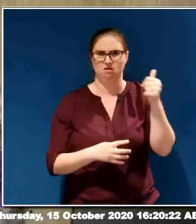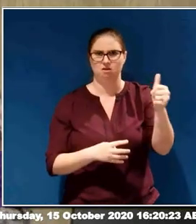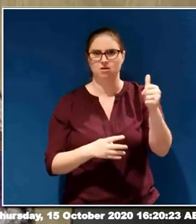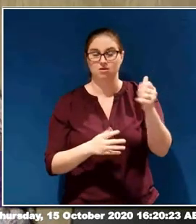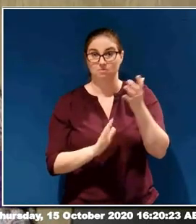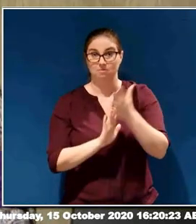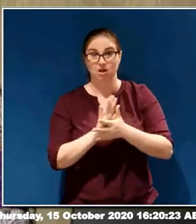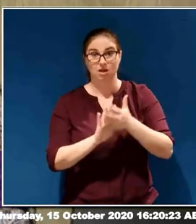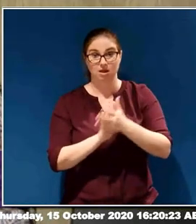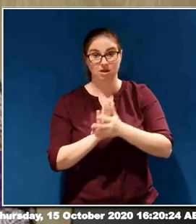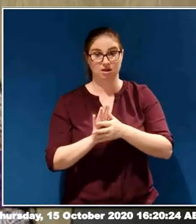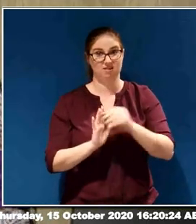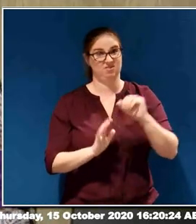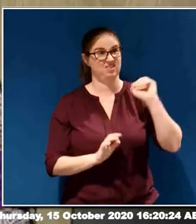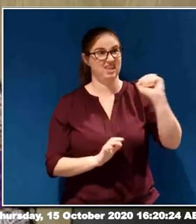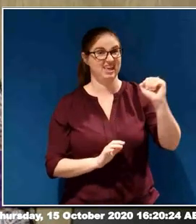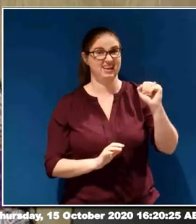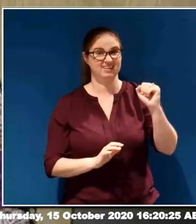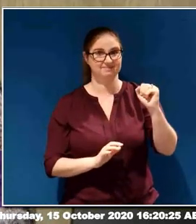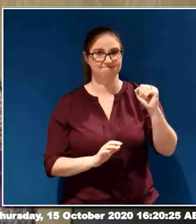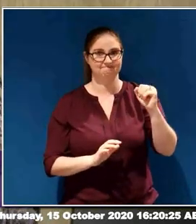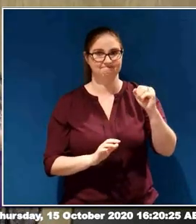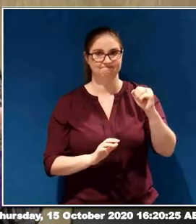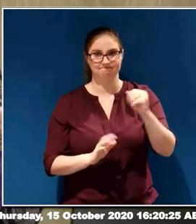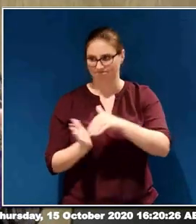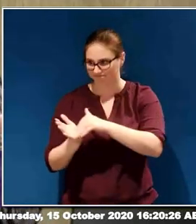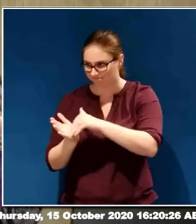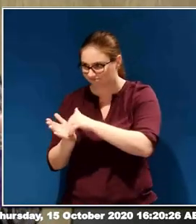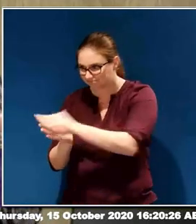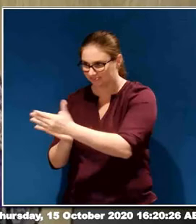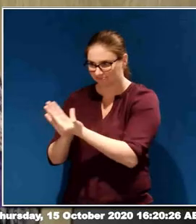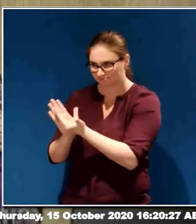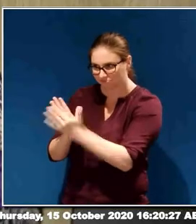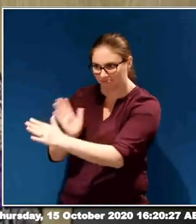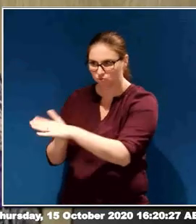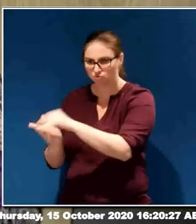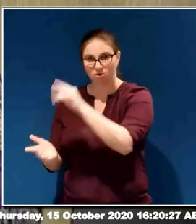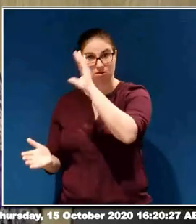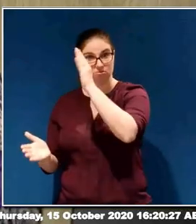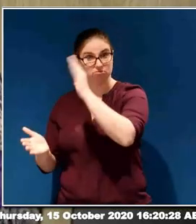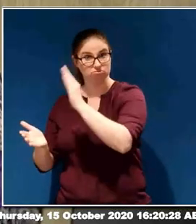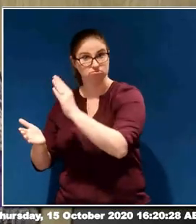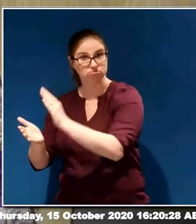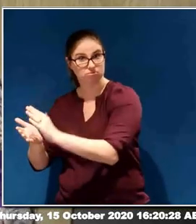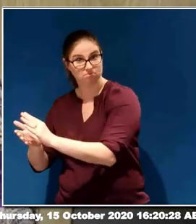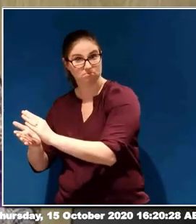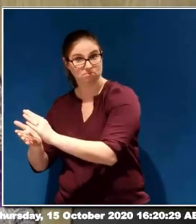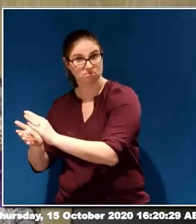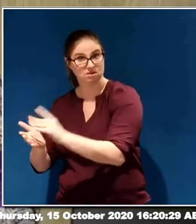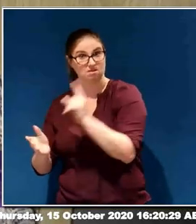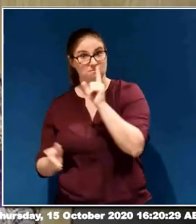exclusion rates, but their school connectedness measures have improved.